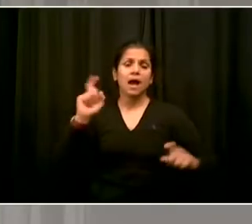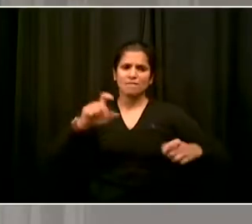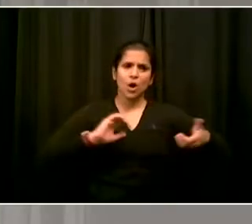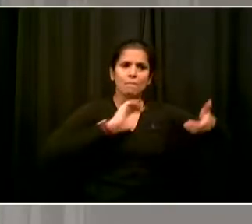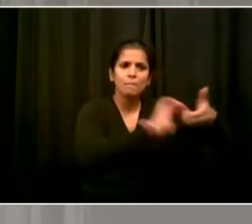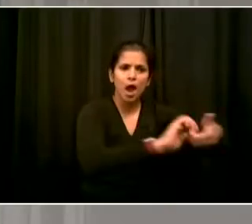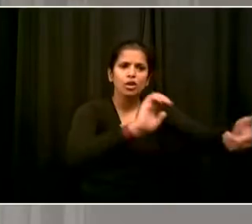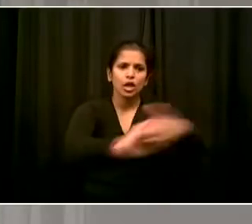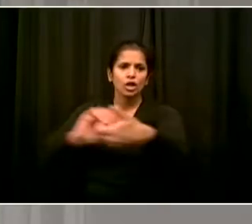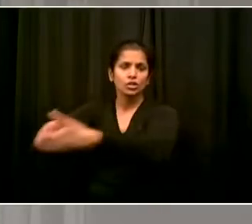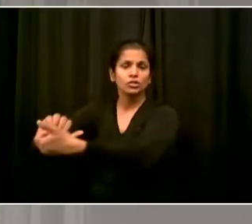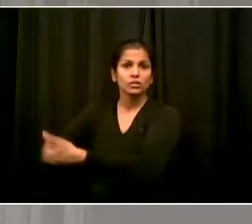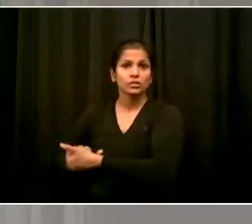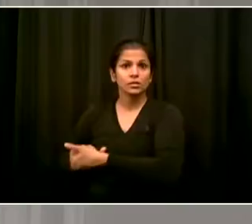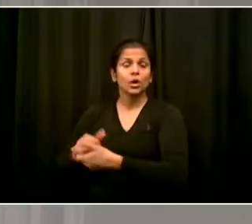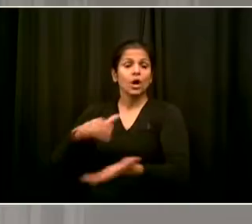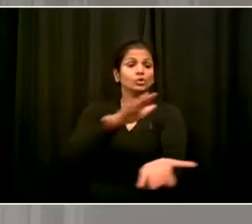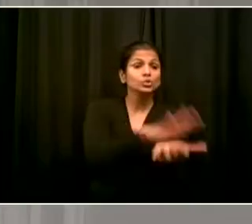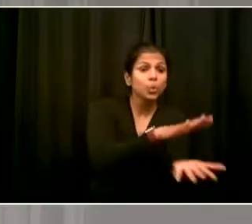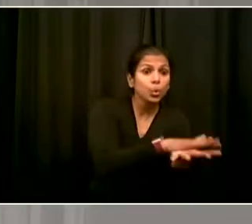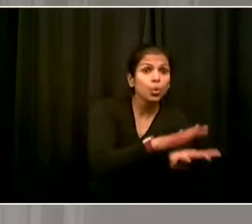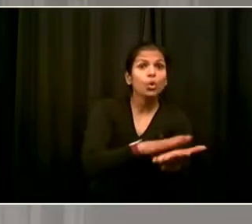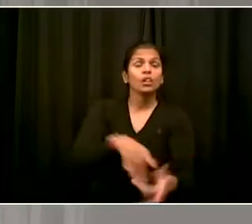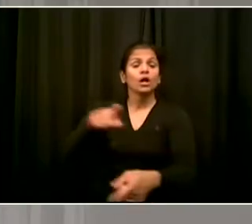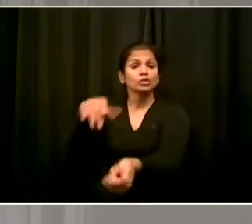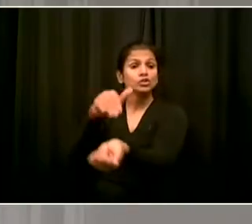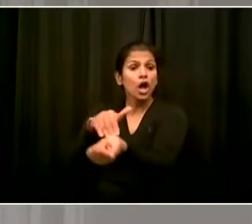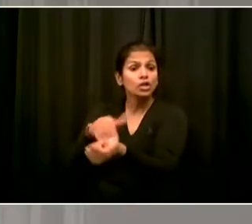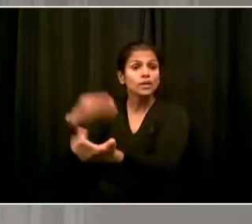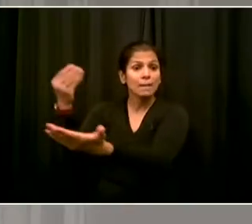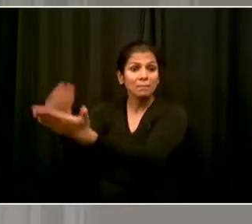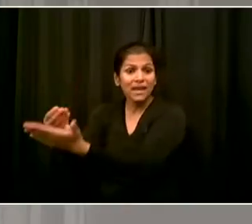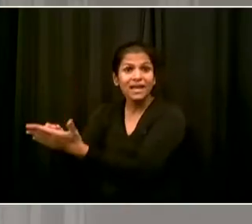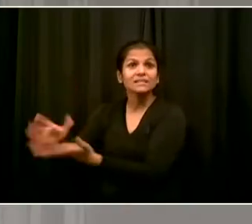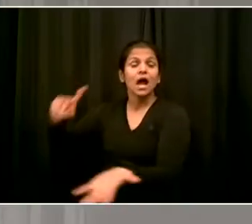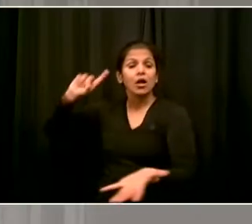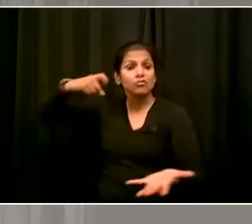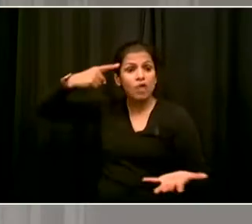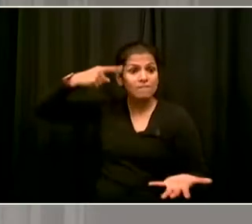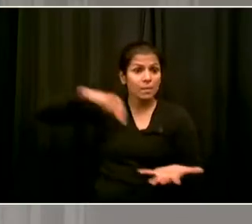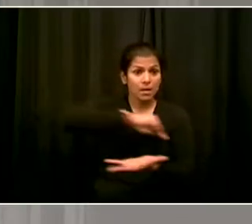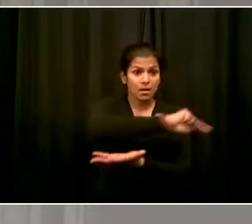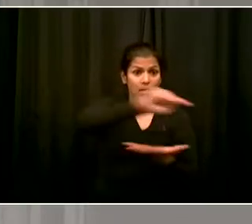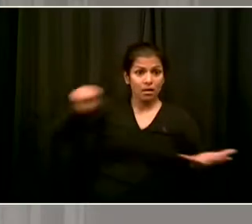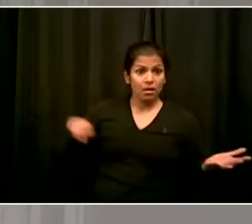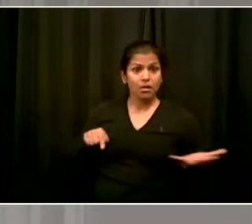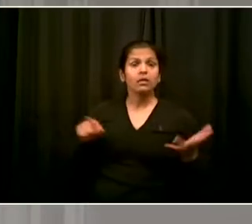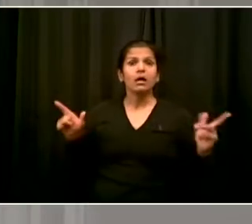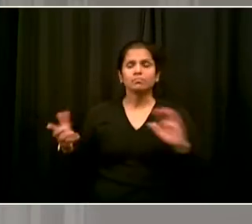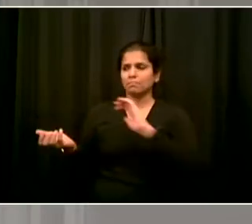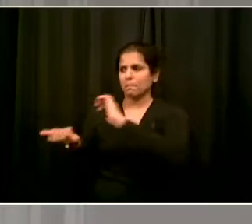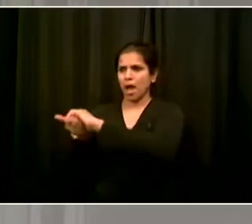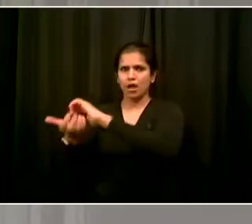AND ONE OF THE WAA IYSTT DID THT WAS THROUGH A PARTNERSHIP, AS YOU'VE JUST HEARD, BETWEEN GOVERNMENT, ACADEMIA, AND THE